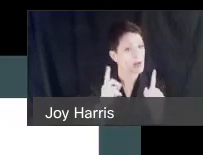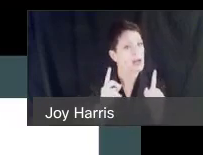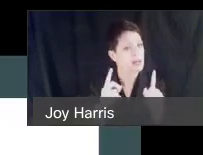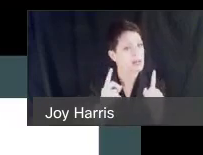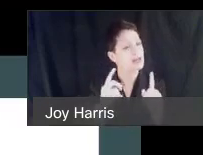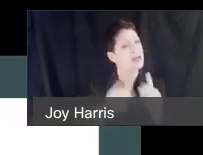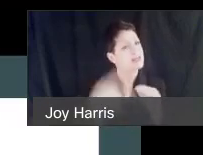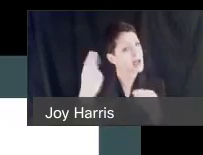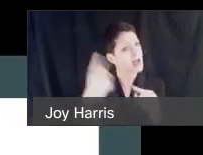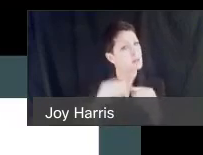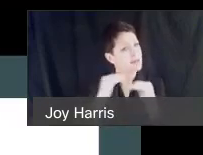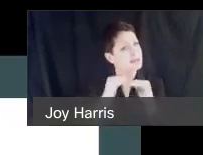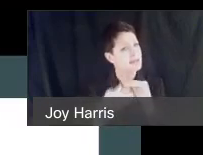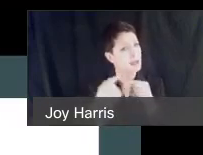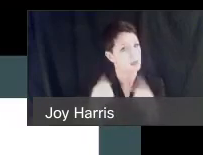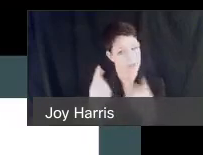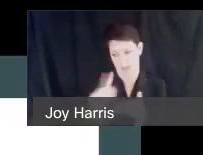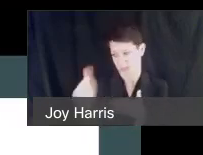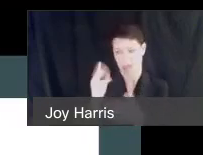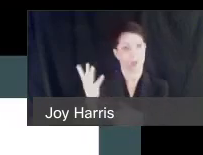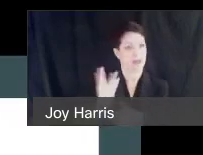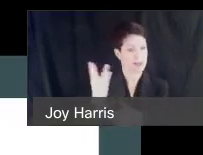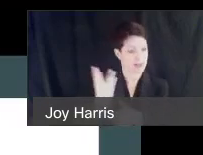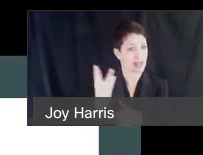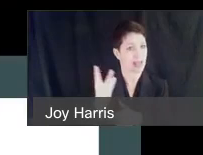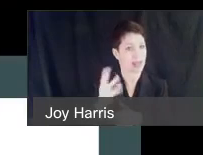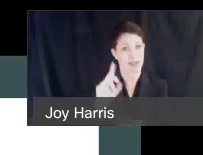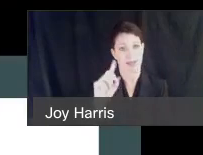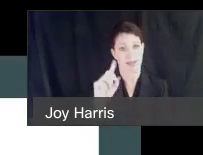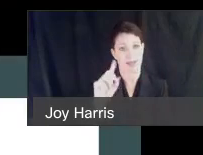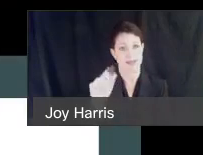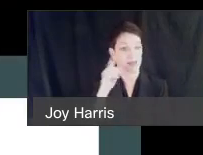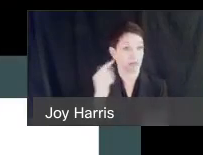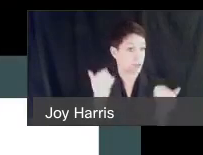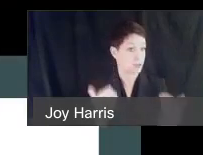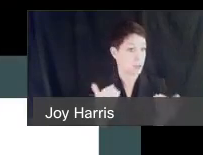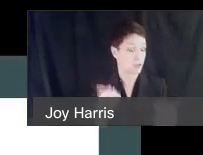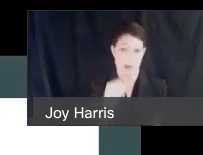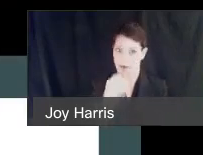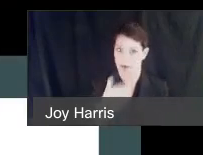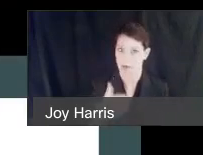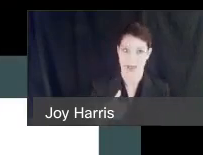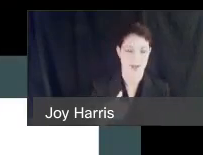Wednesday. We don't have data for today, the state site was still updating, but as of